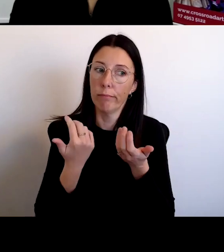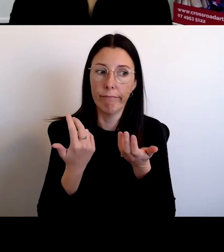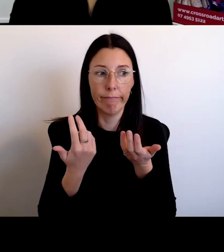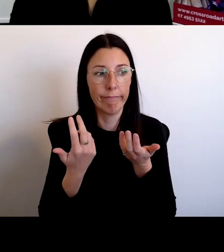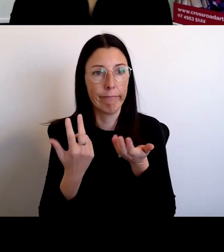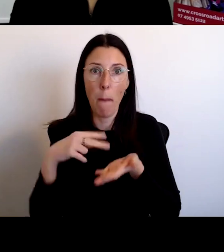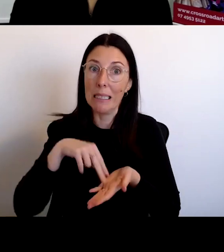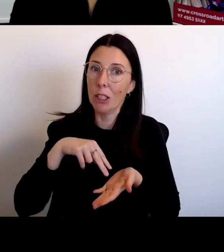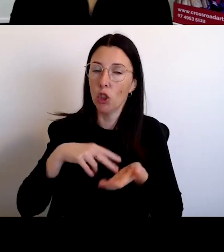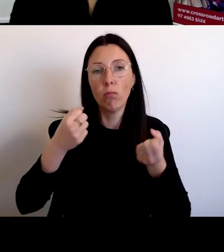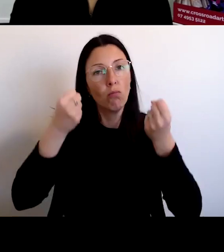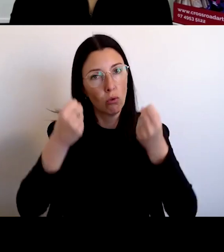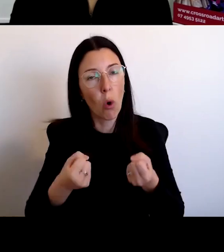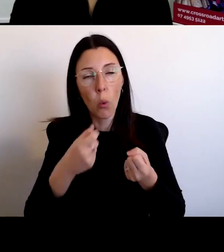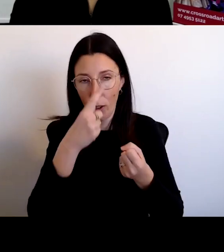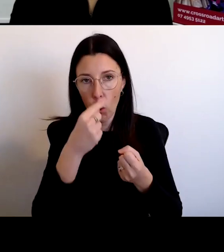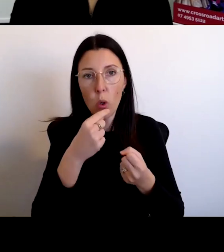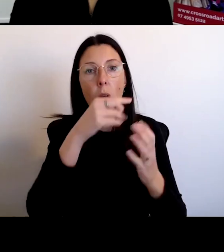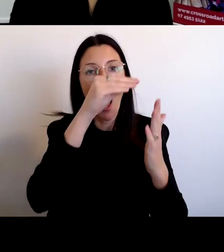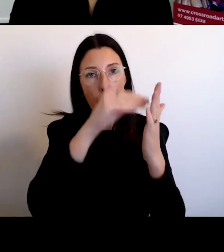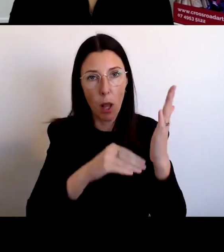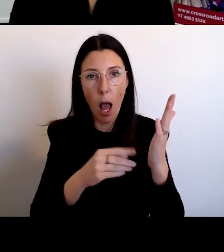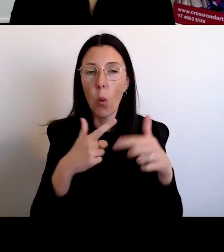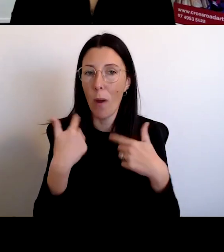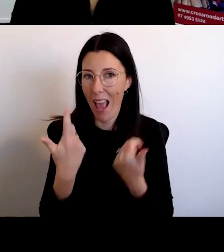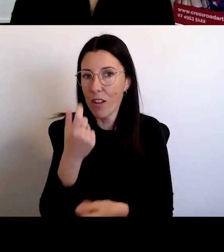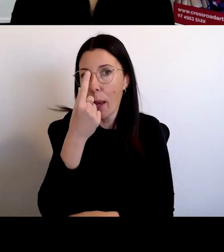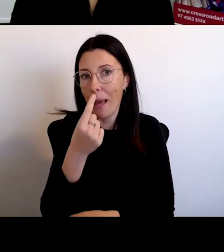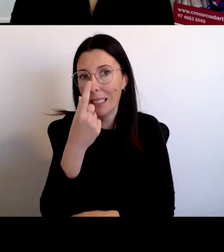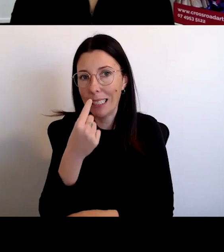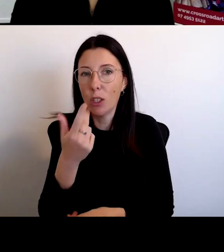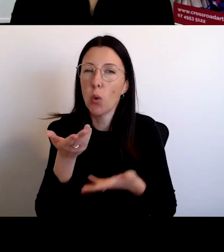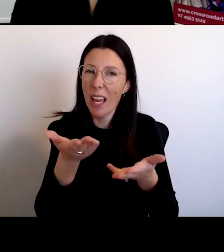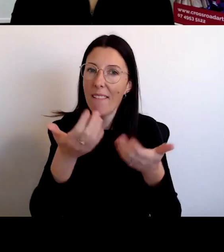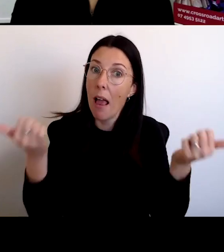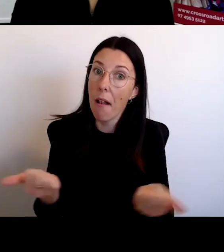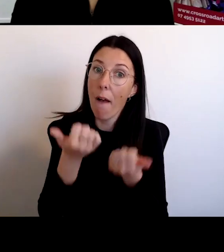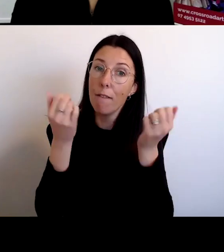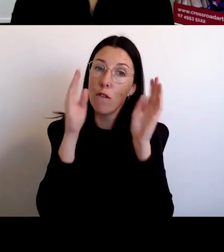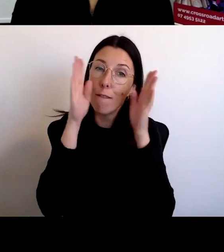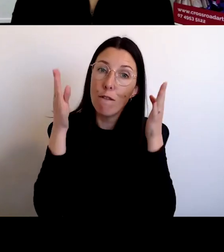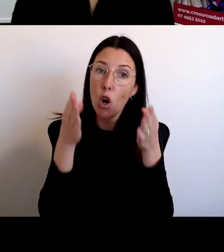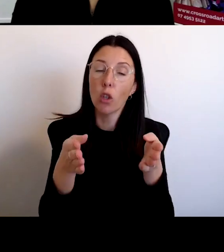we had the capacity and time to give it the focus that was required to make it a successful